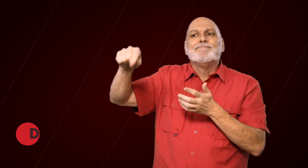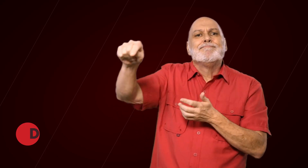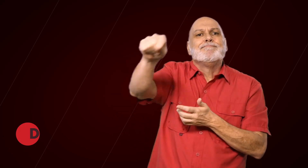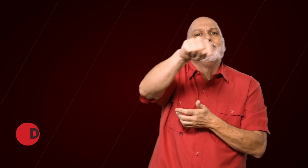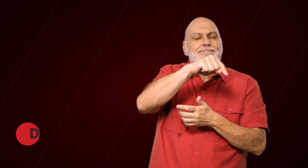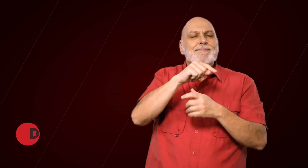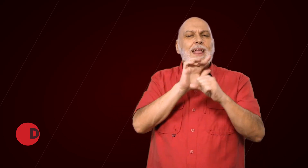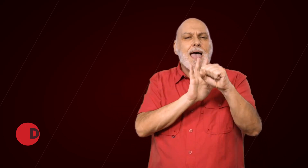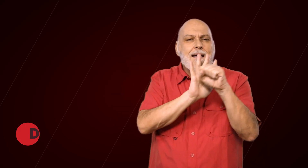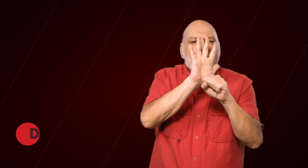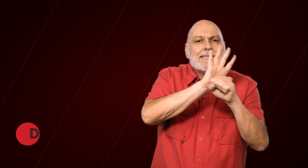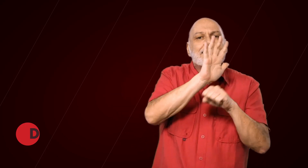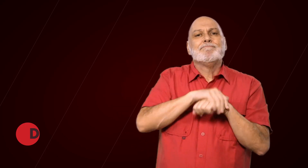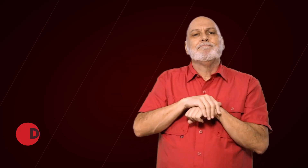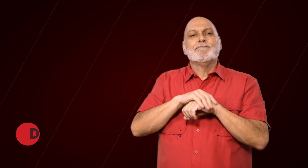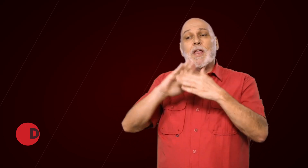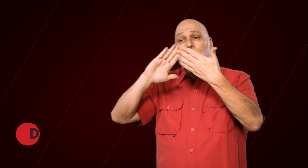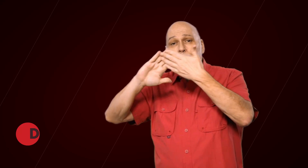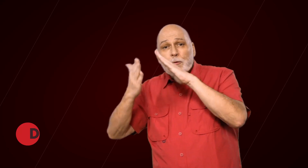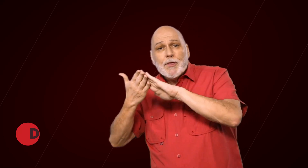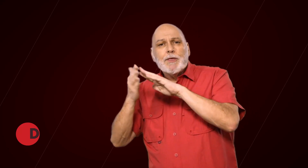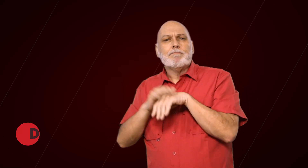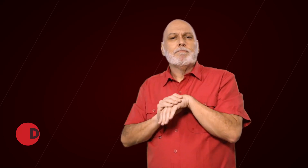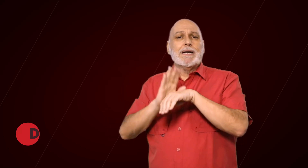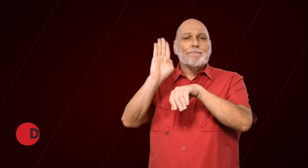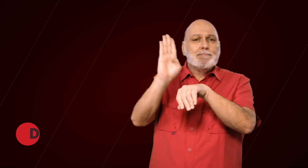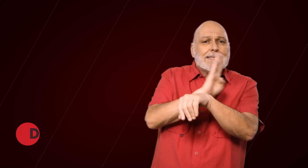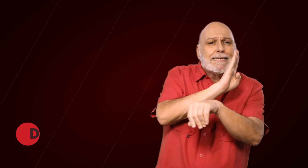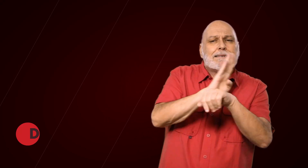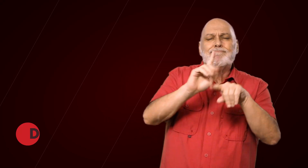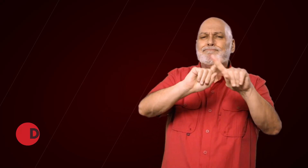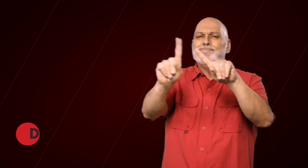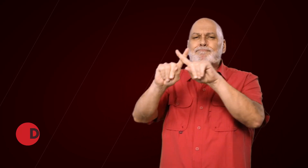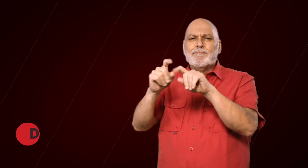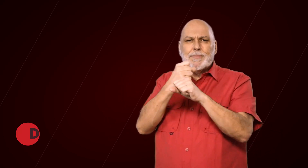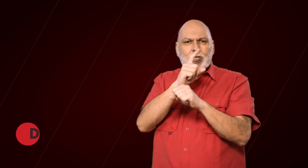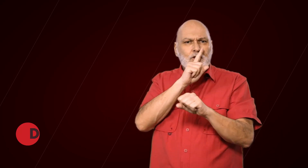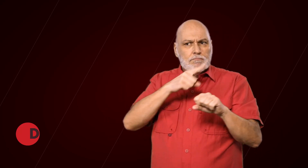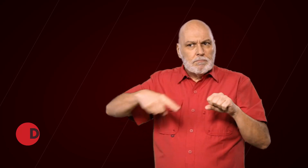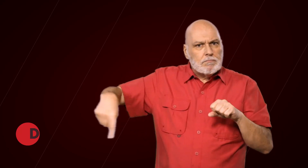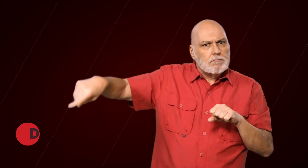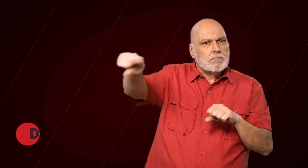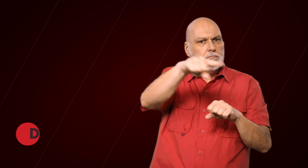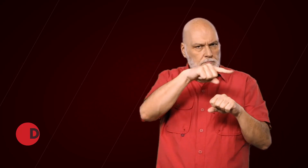We will also engage with advocates,